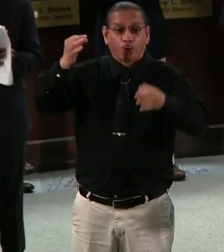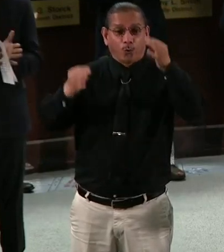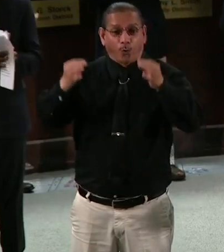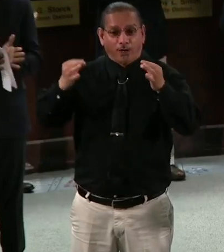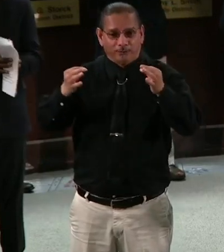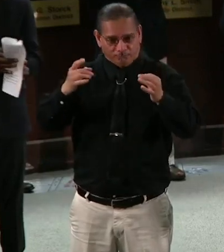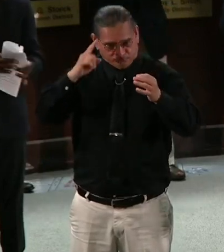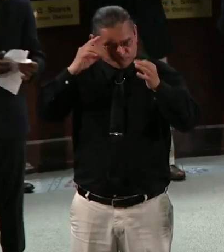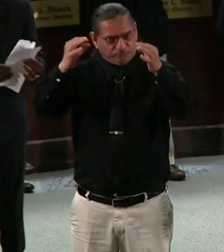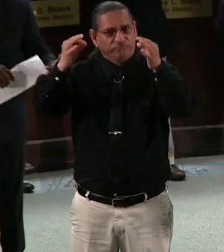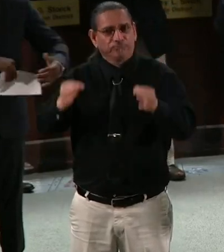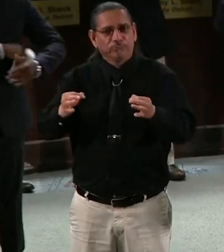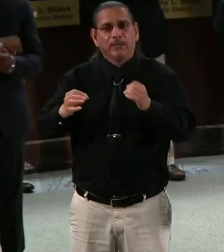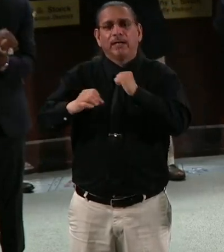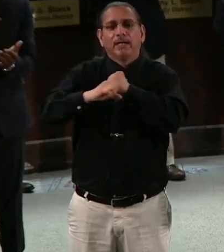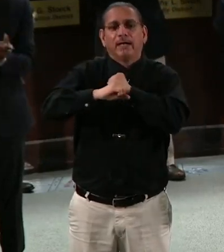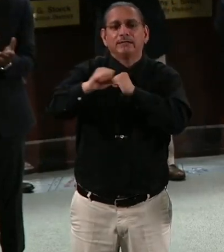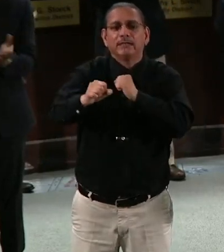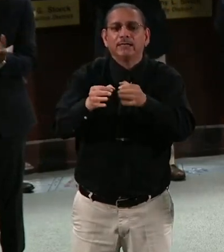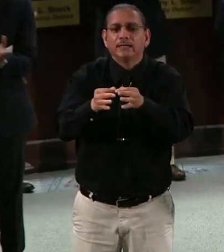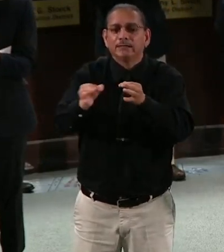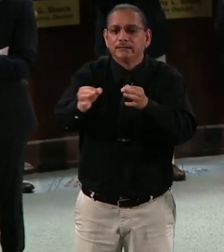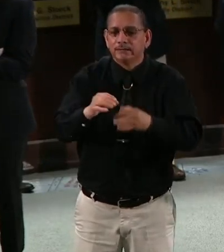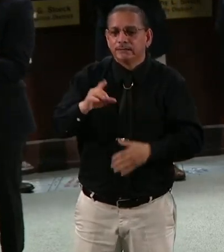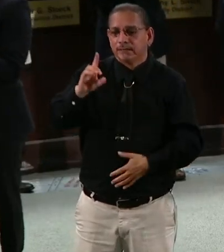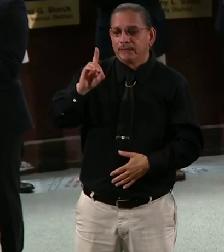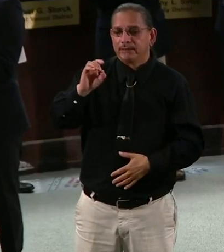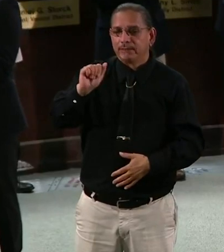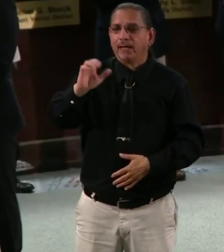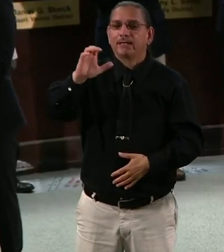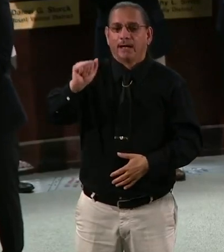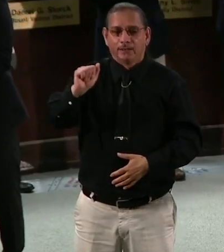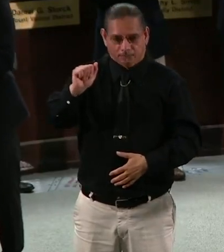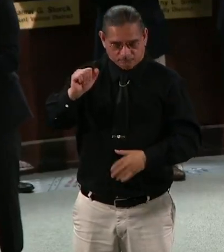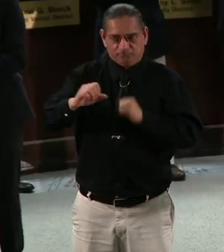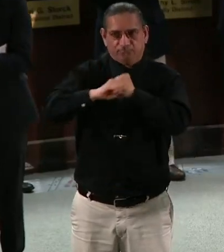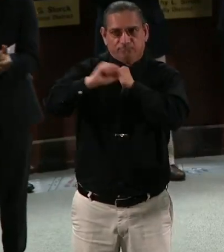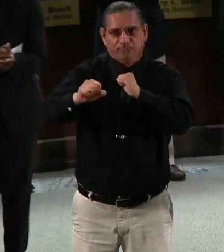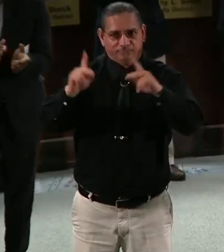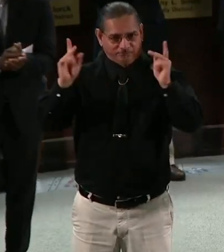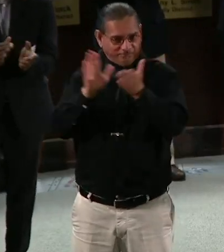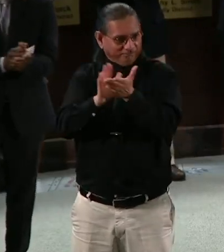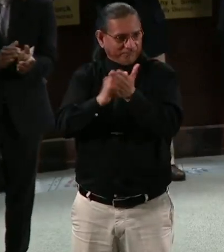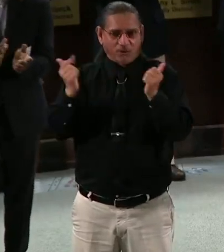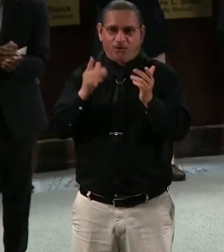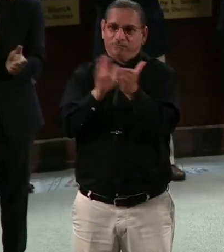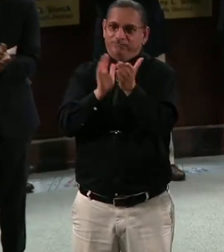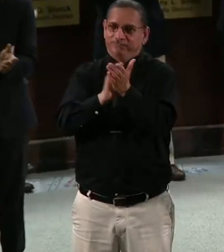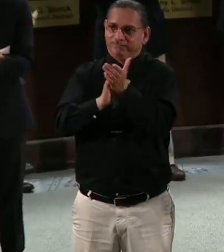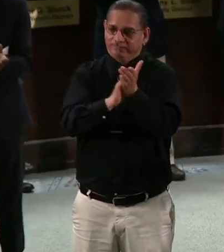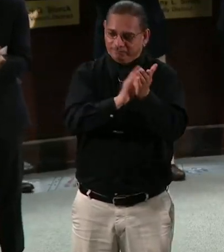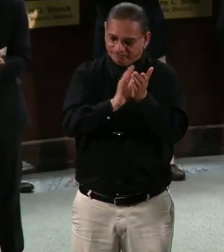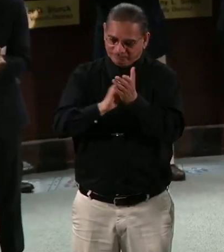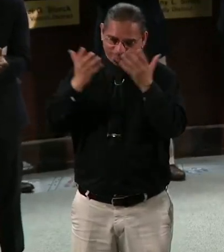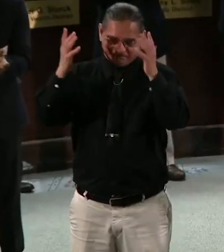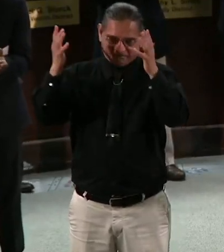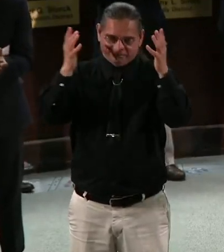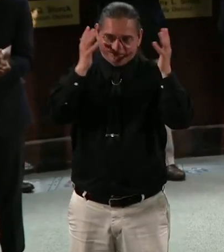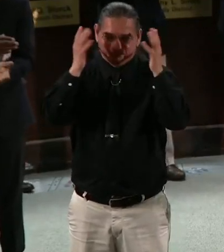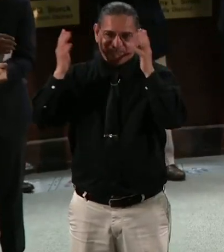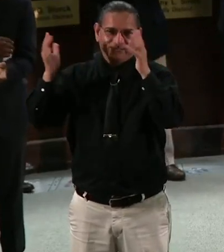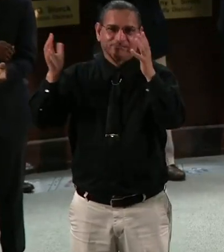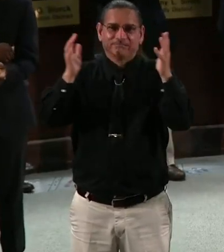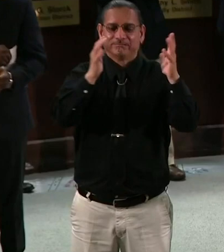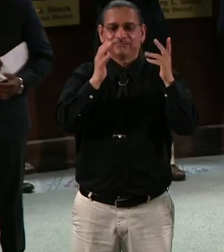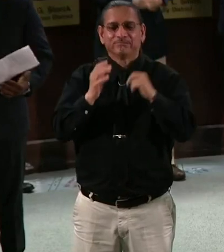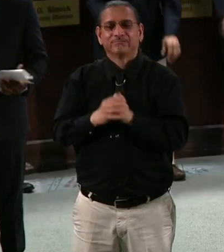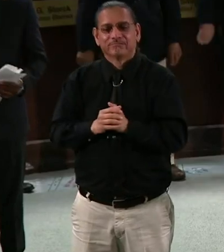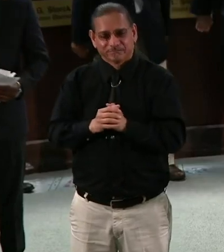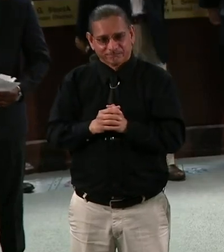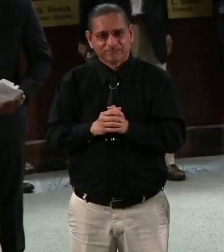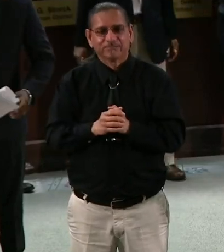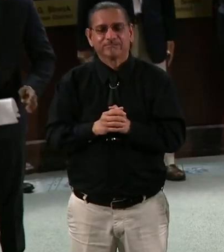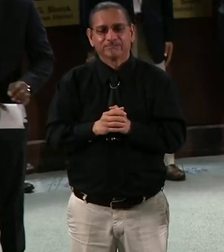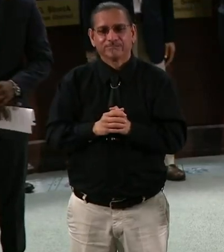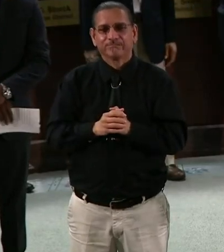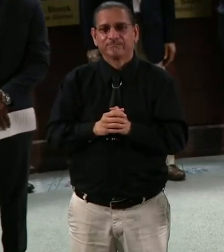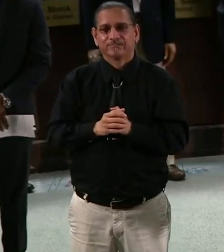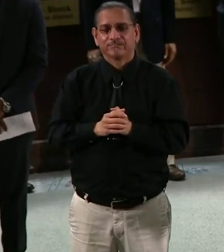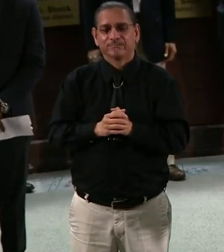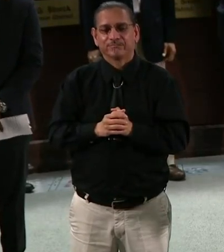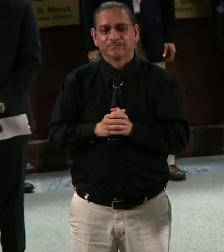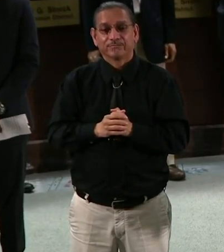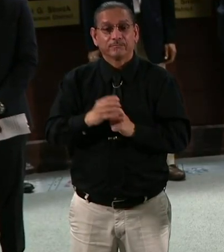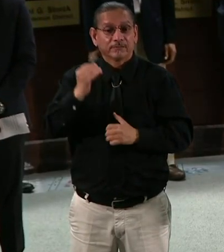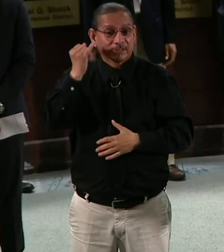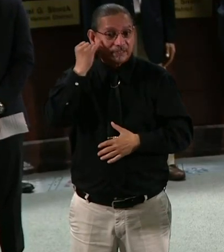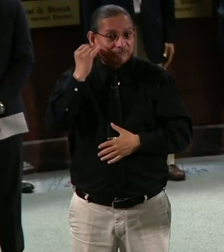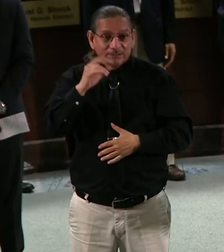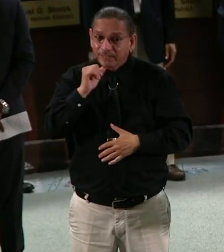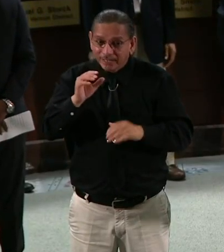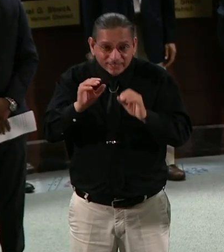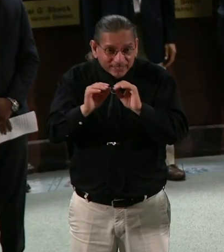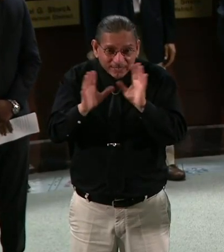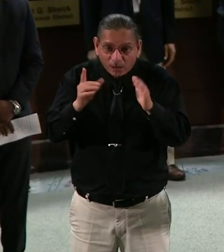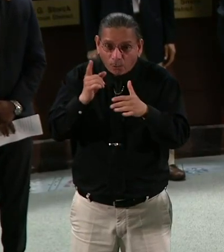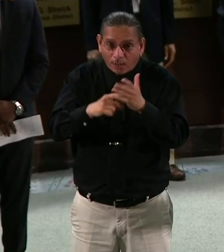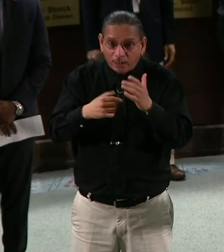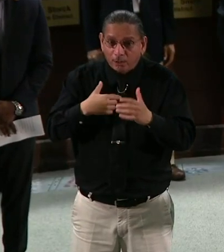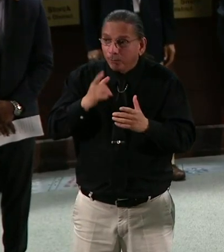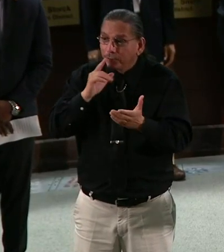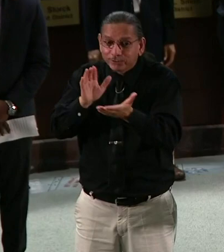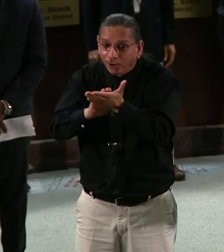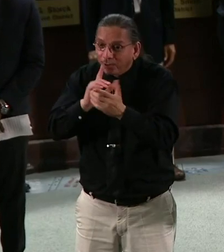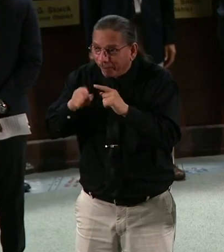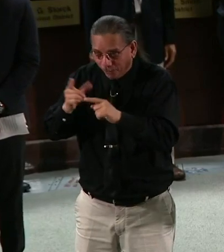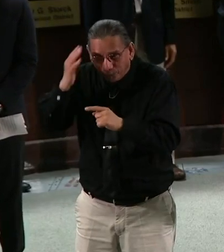RULING TO EXTEND DR. IN CASE